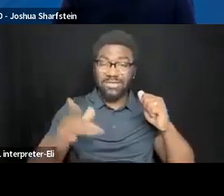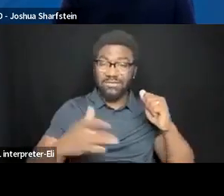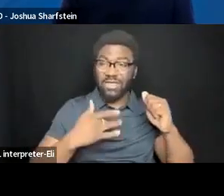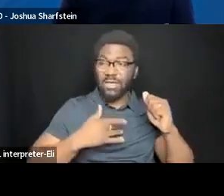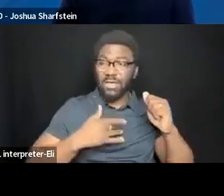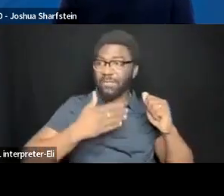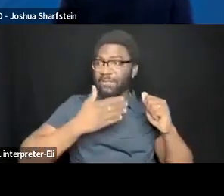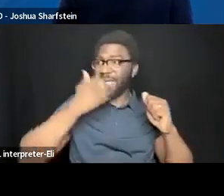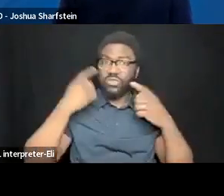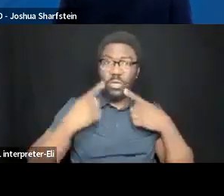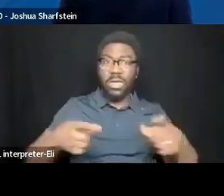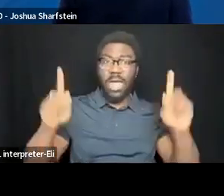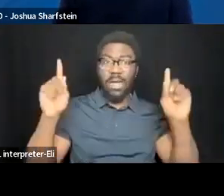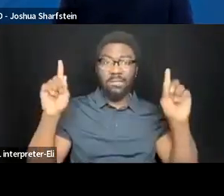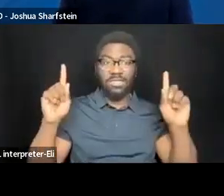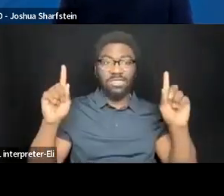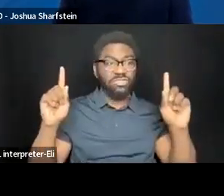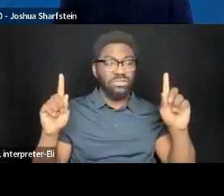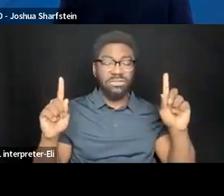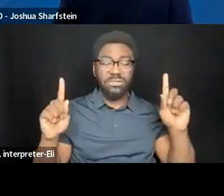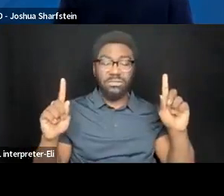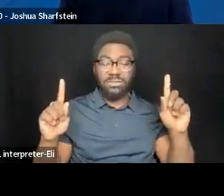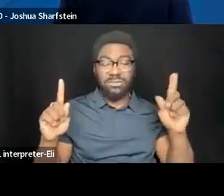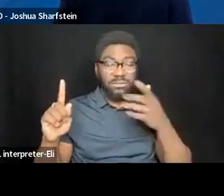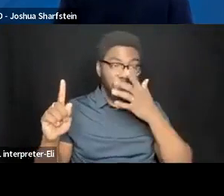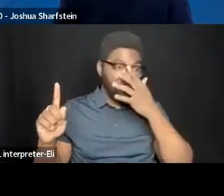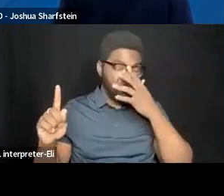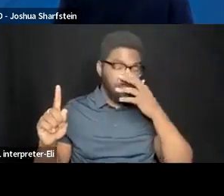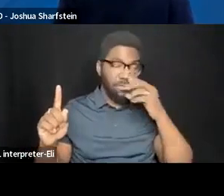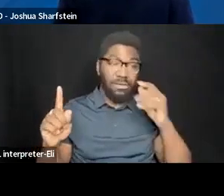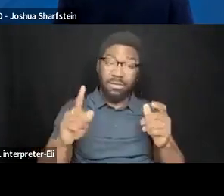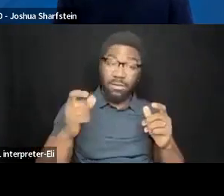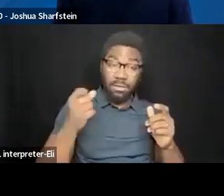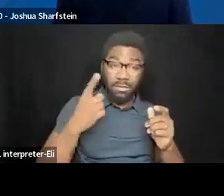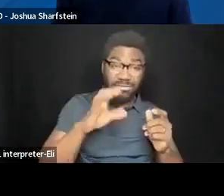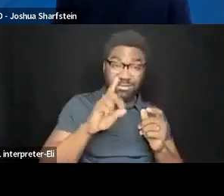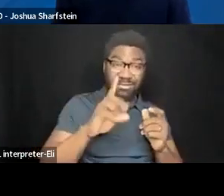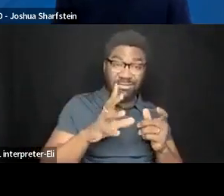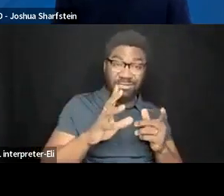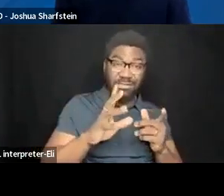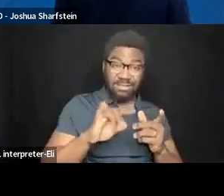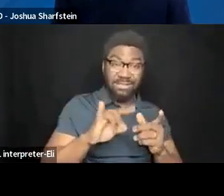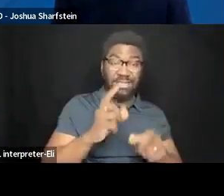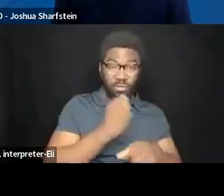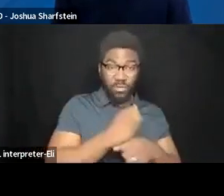They have created a lab position that does report to the office of the director. We think for very good reason.